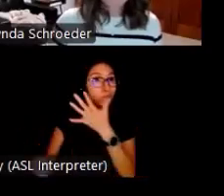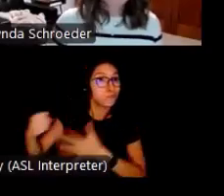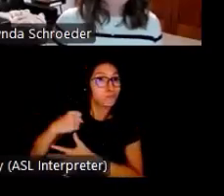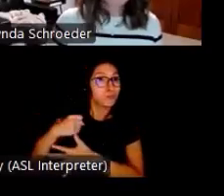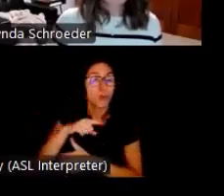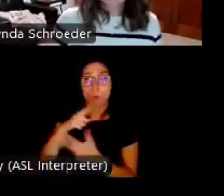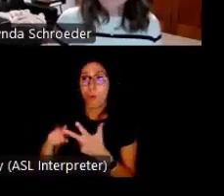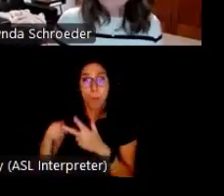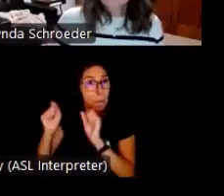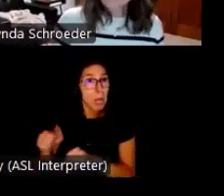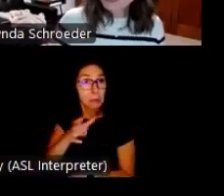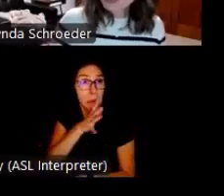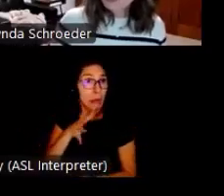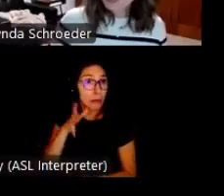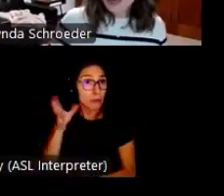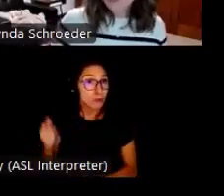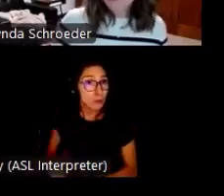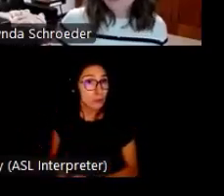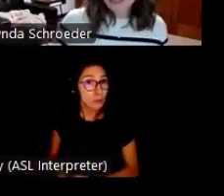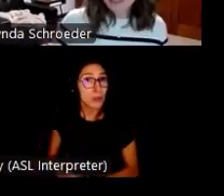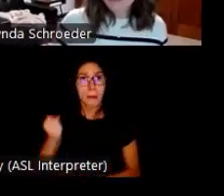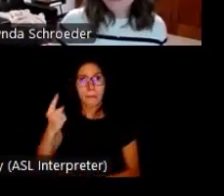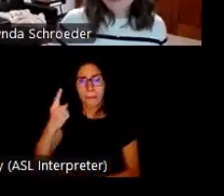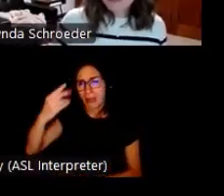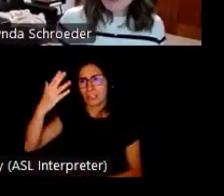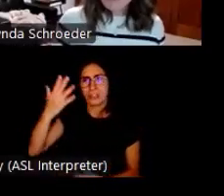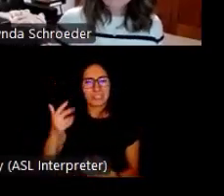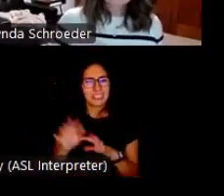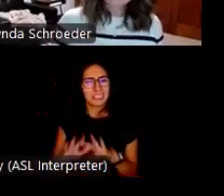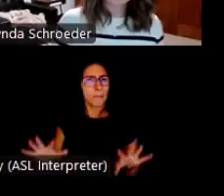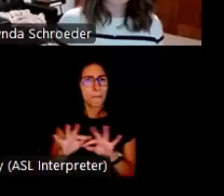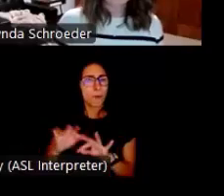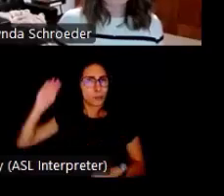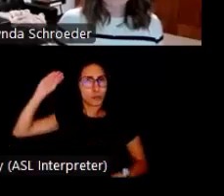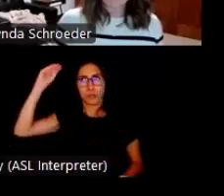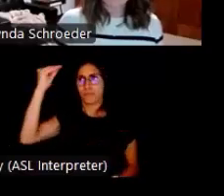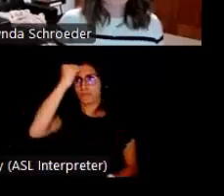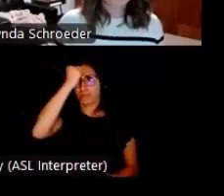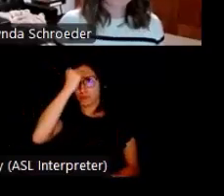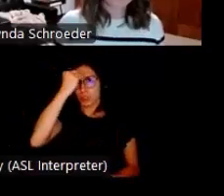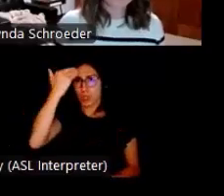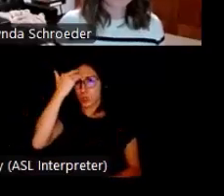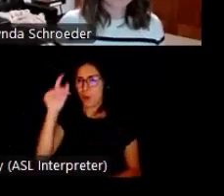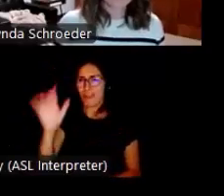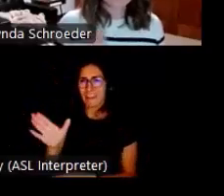But know what the industry happens to be because that will impact the trusted